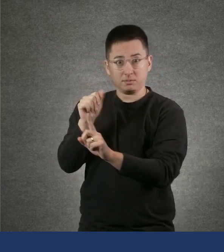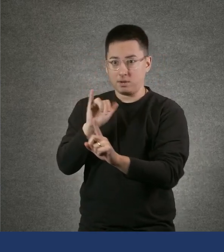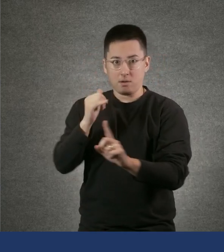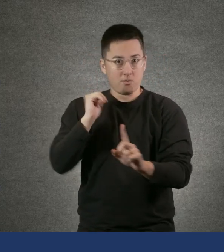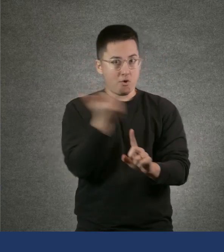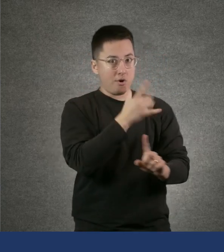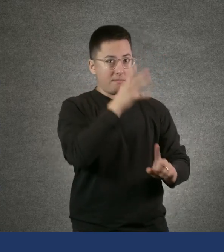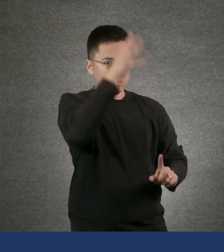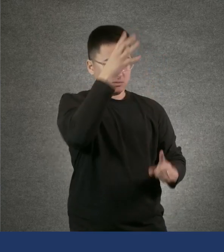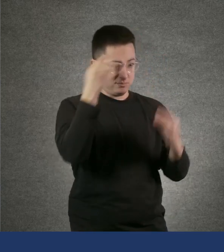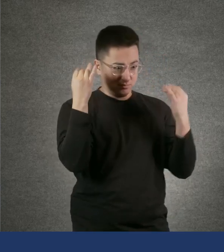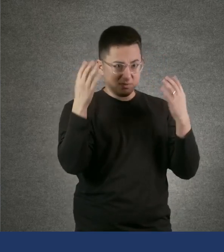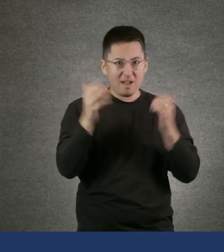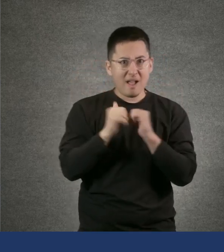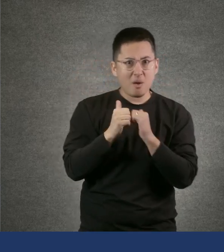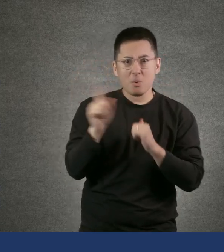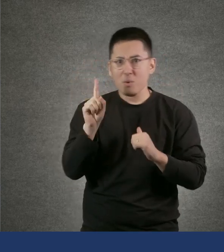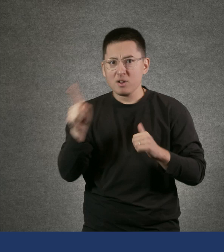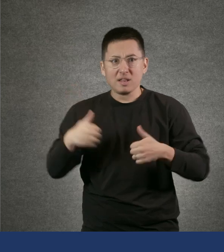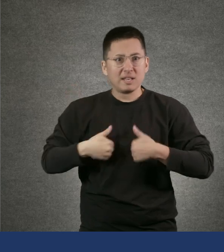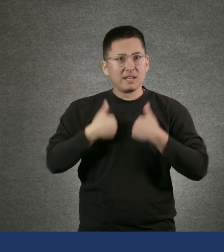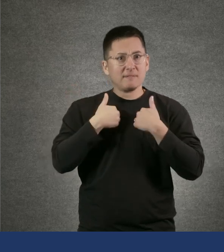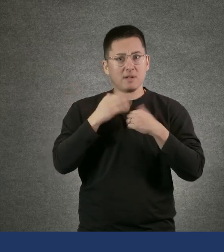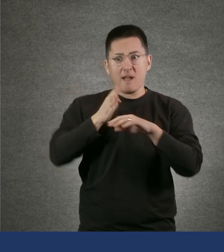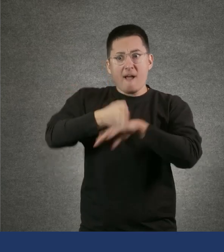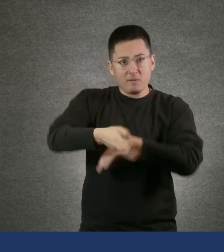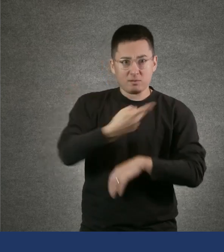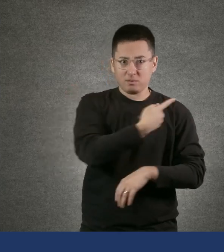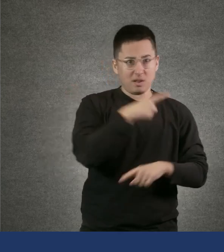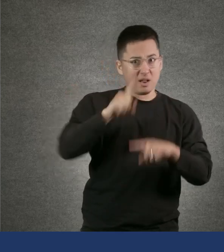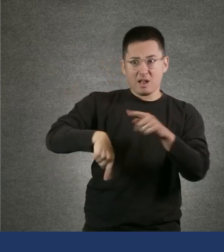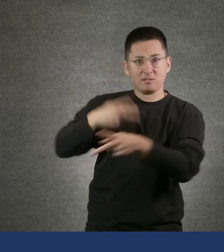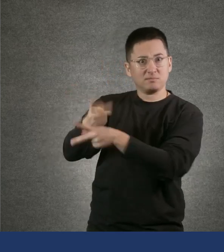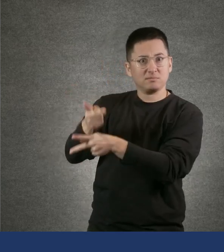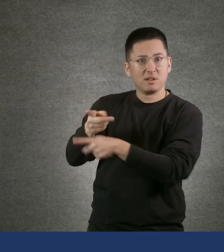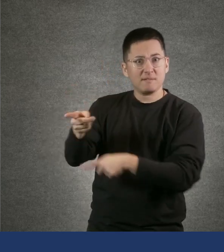That concern of where and how she would live